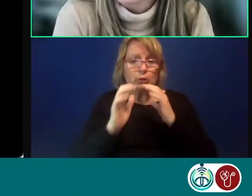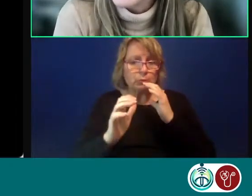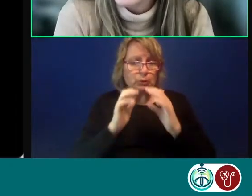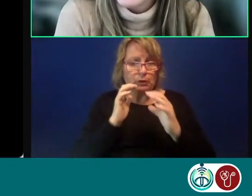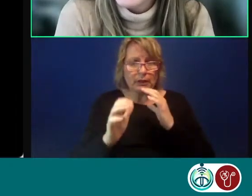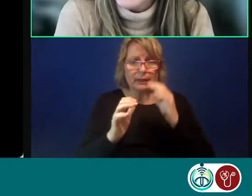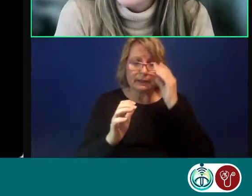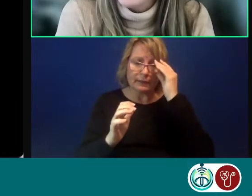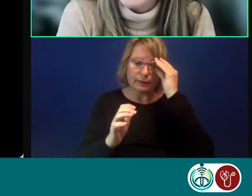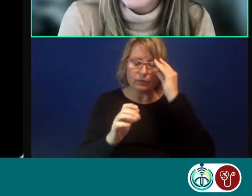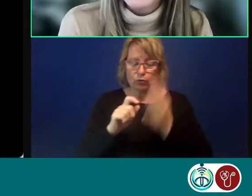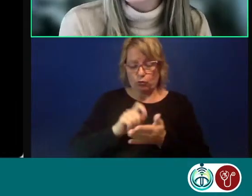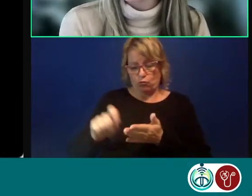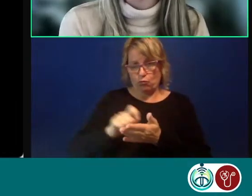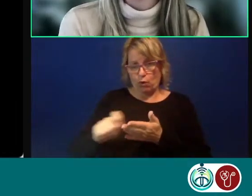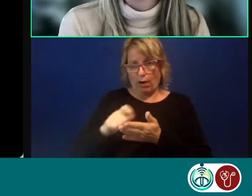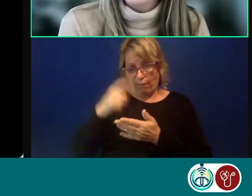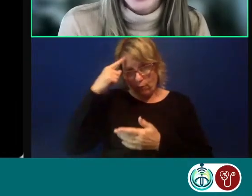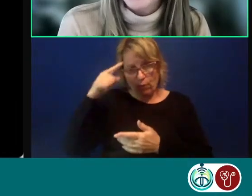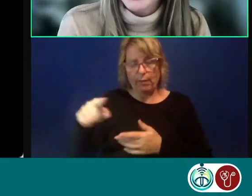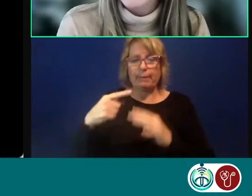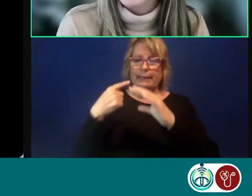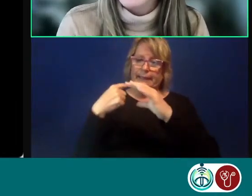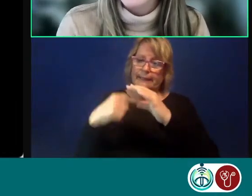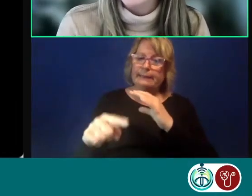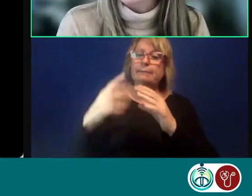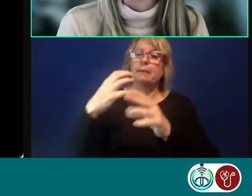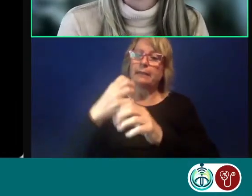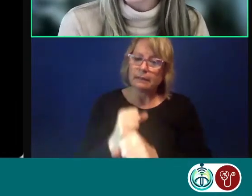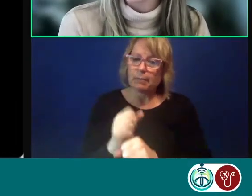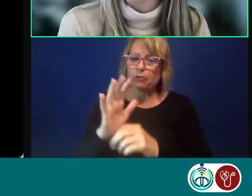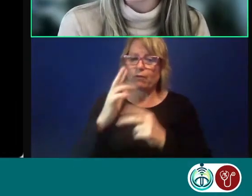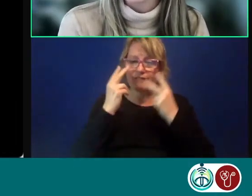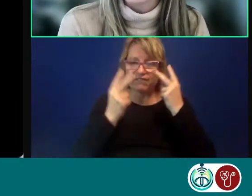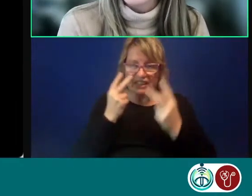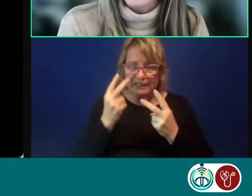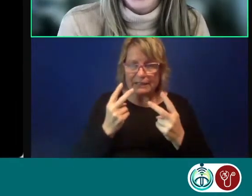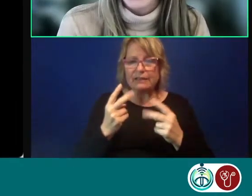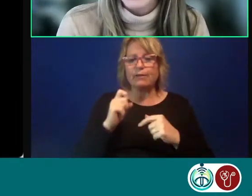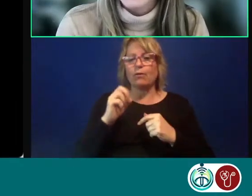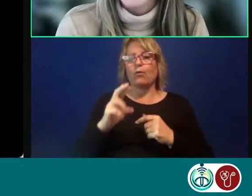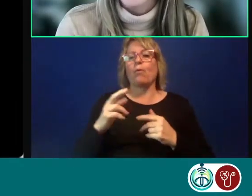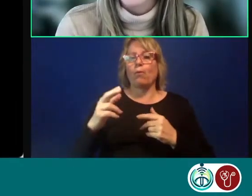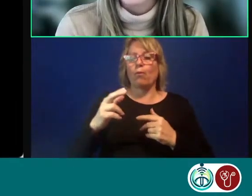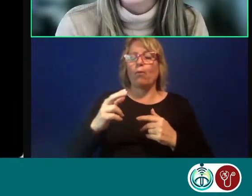writing things down for them, emailing summaries of the visit, or prior instructions in order to